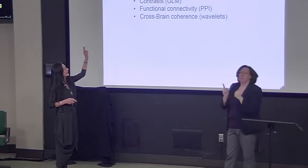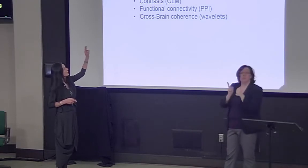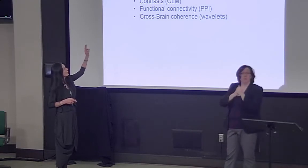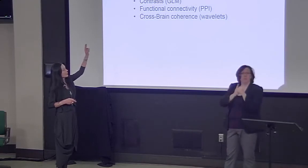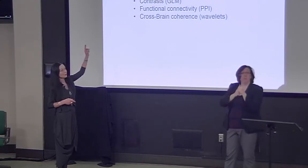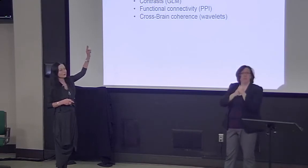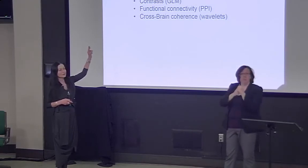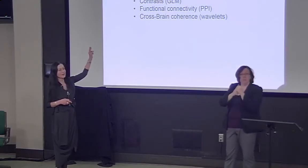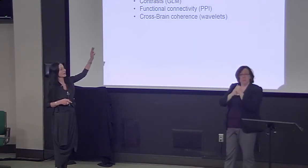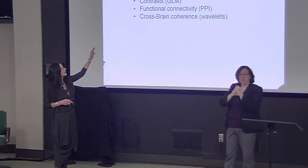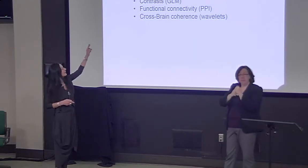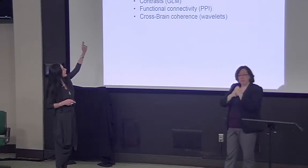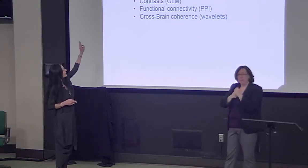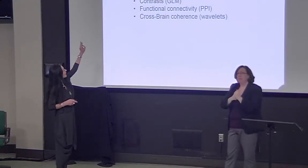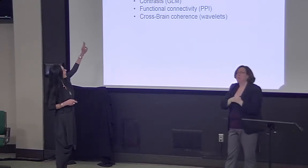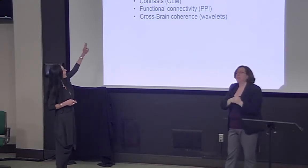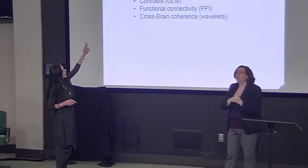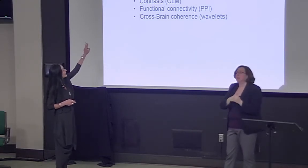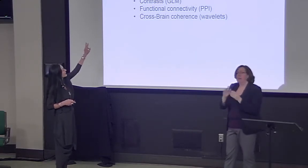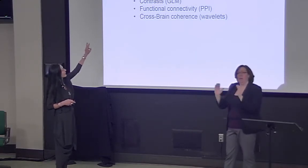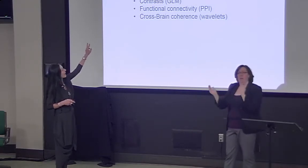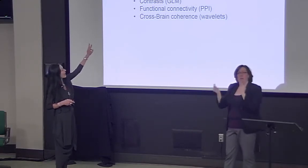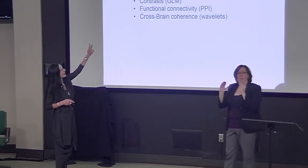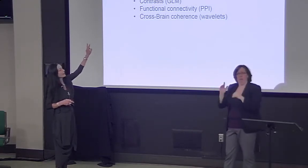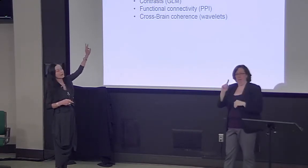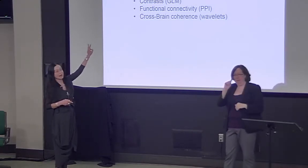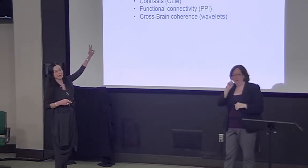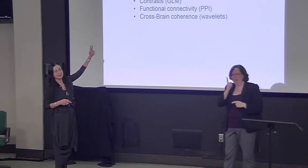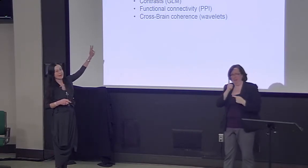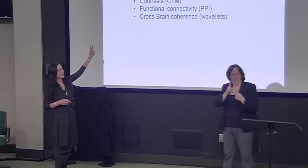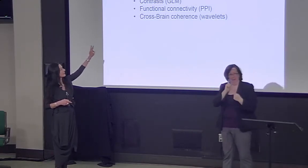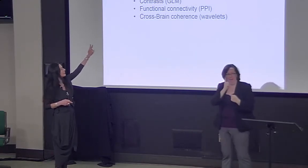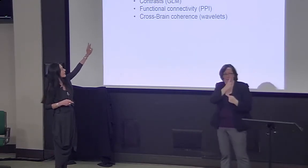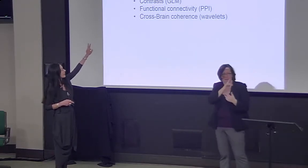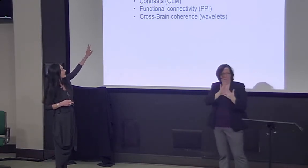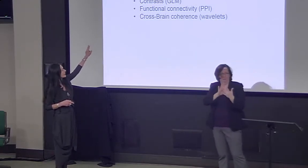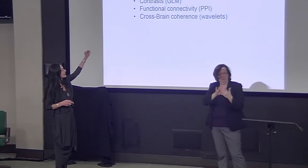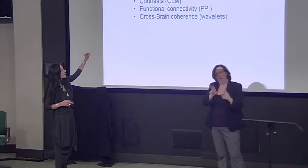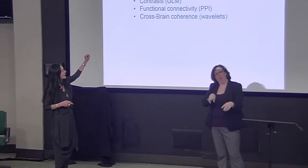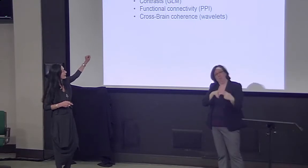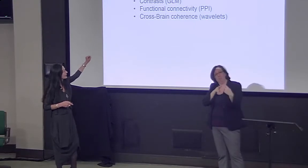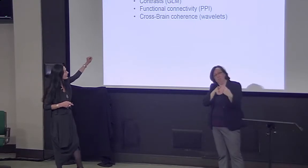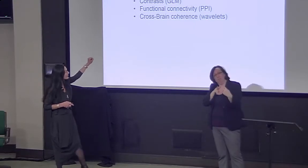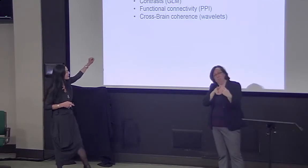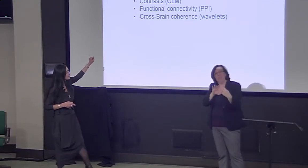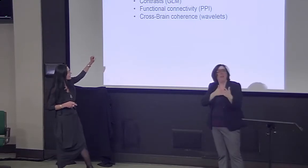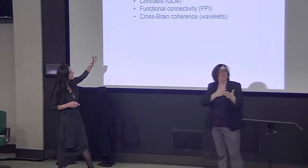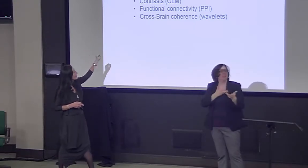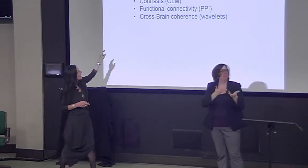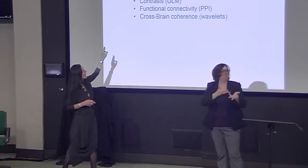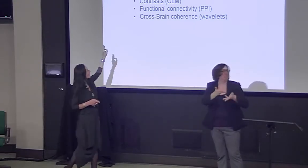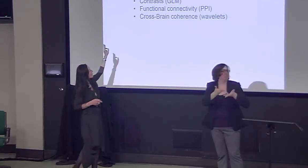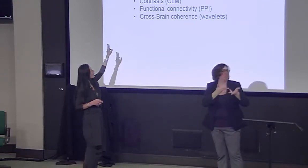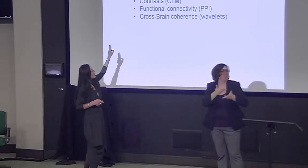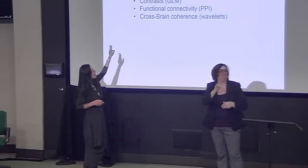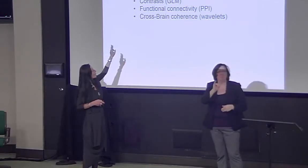the neural effect of eye-to-eye contact, we call that the interactive condition,